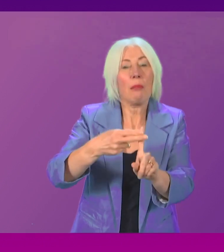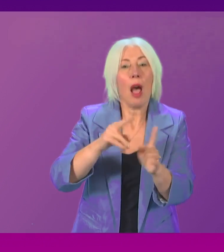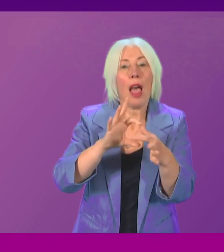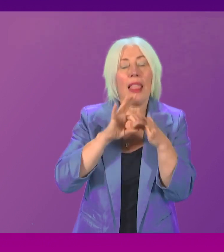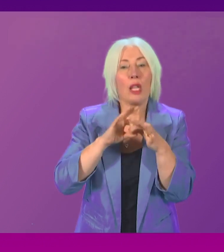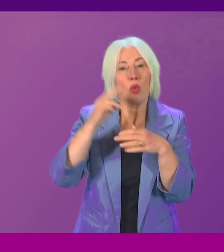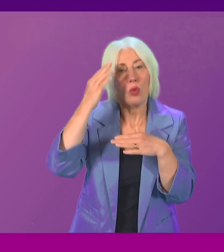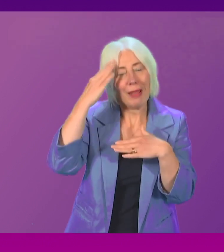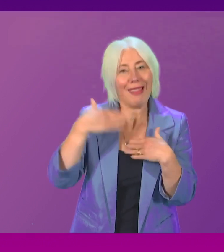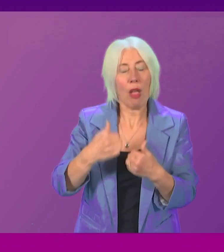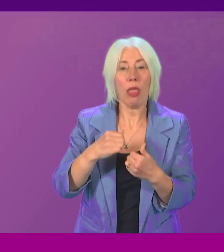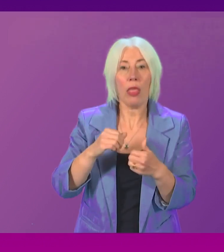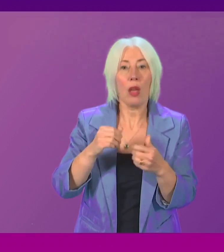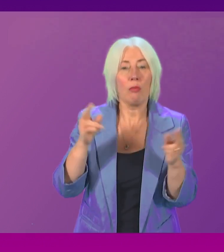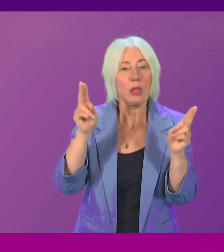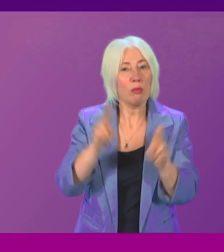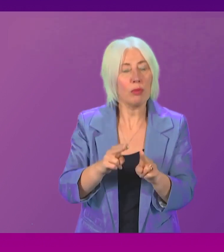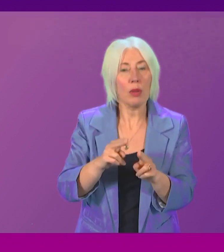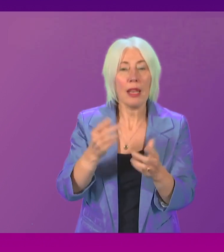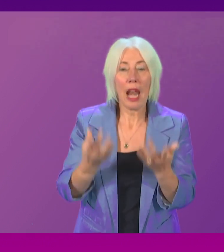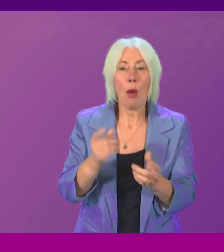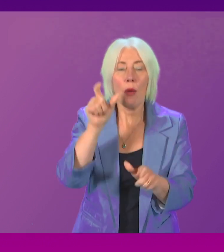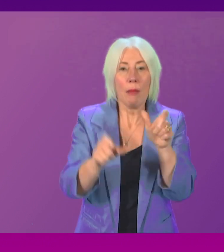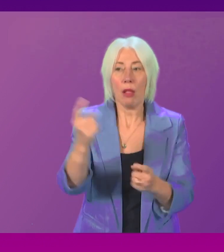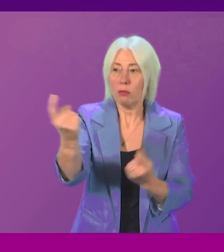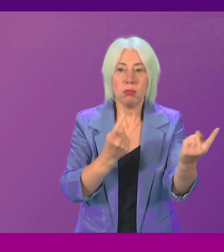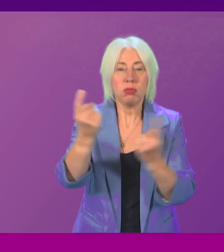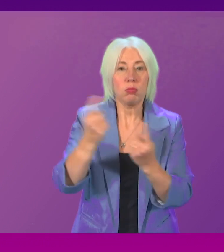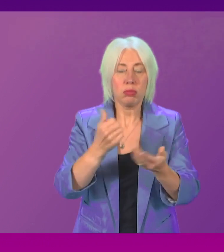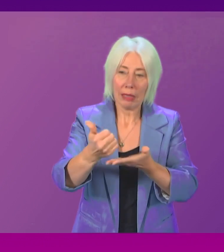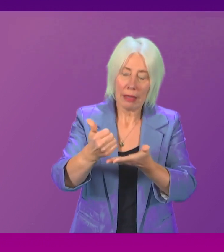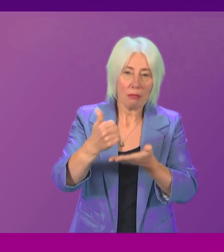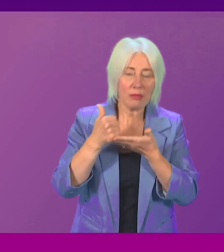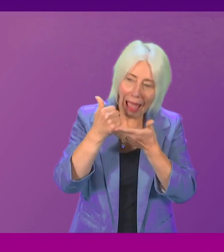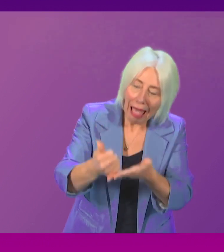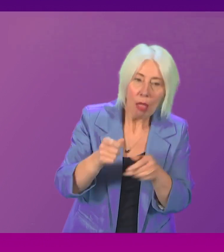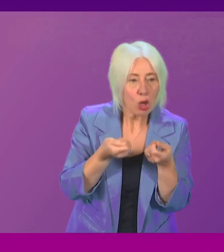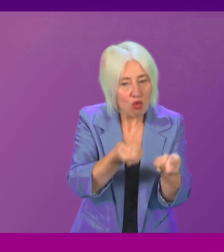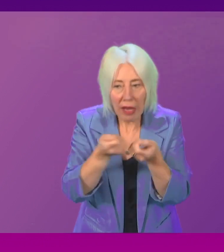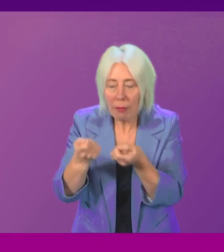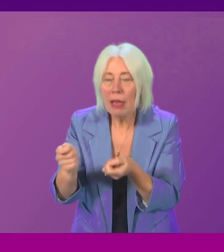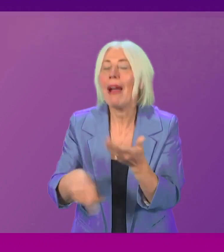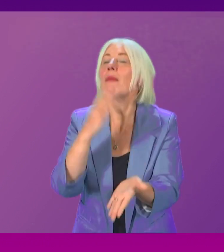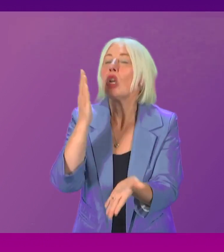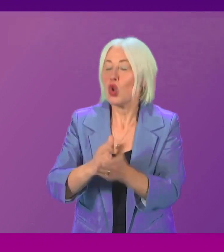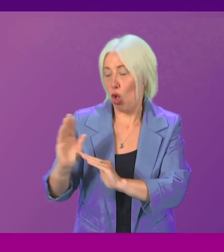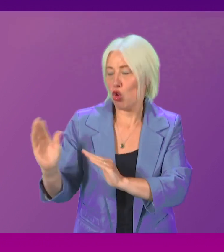More people are coming forward for help and treatment, and that is a good thing, but we must make sure that the services are there for them.